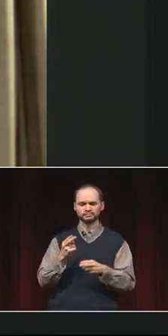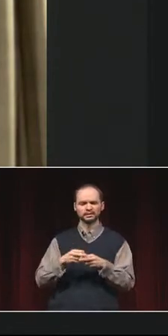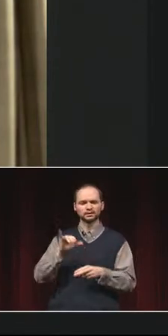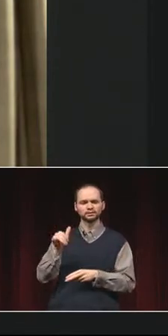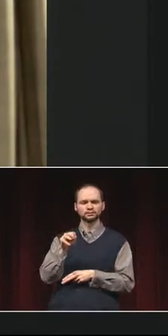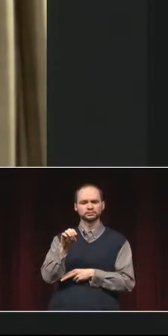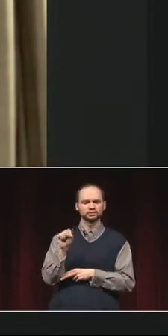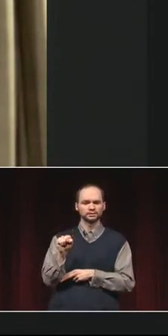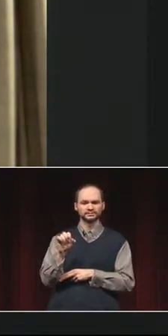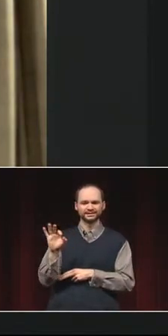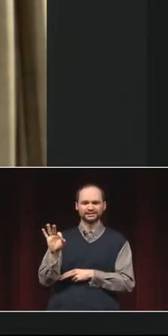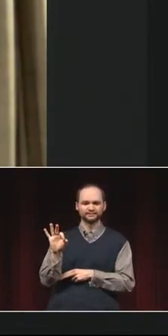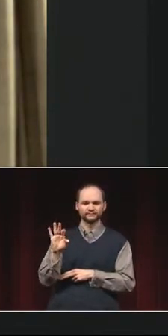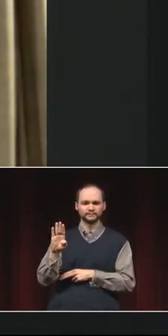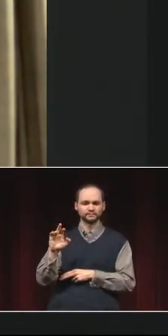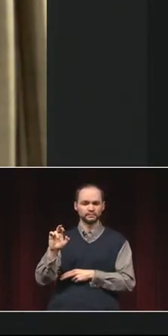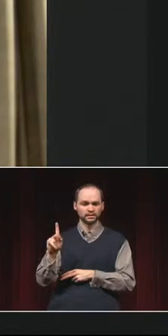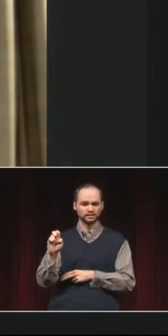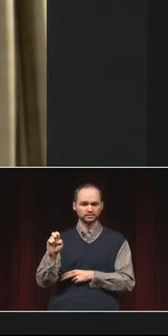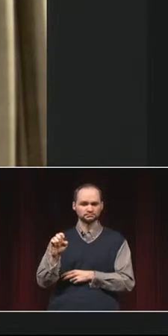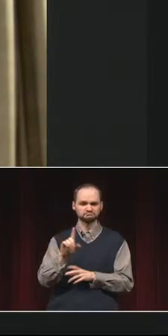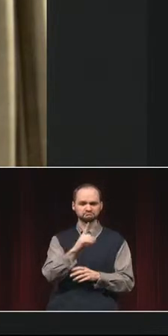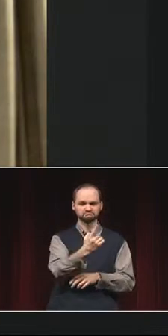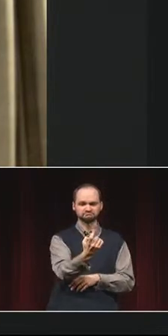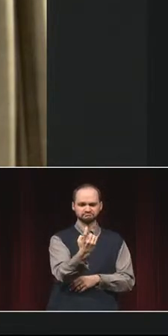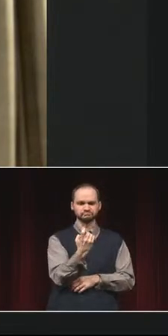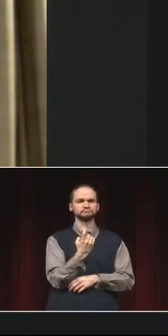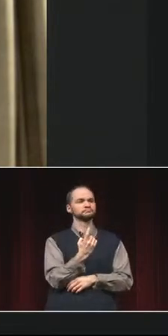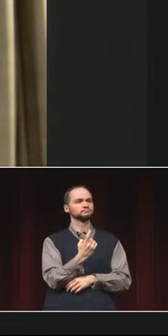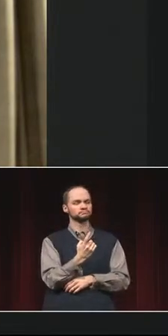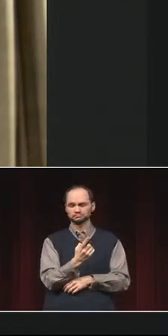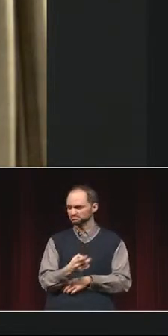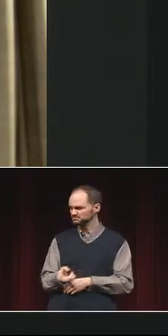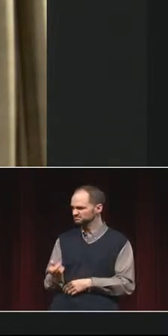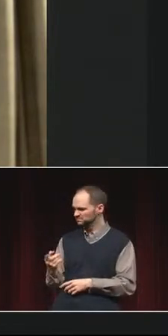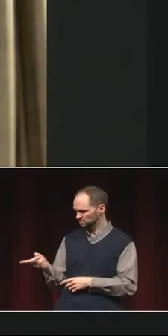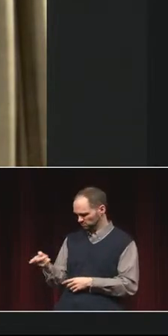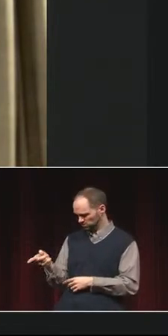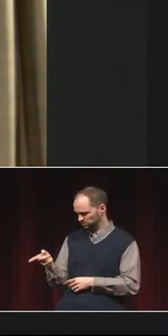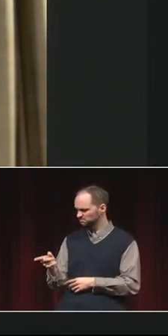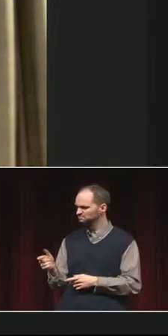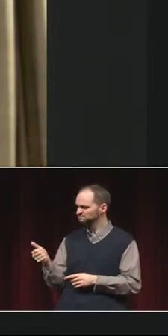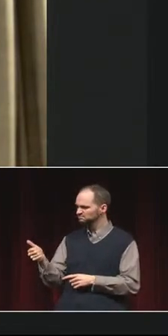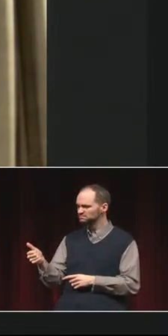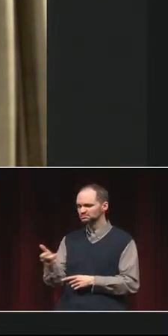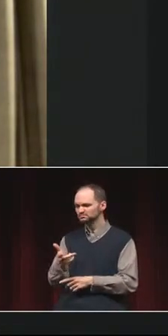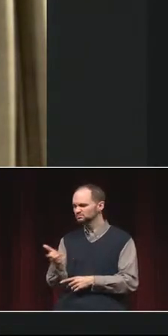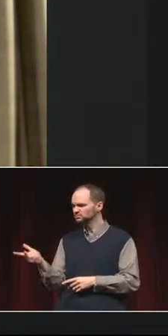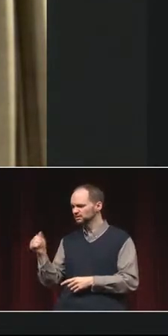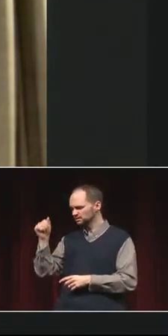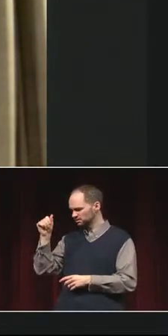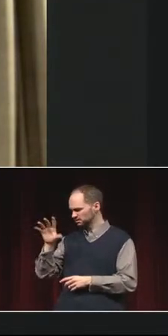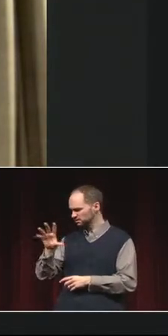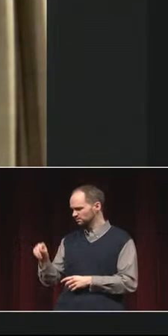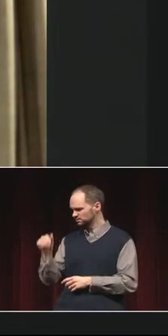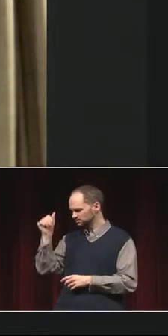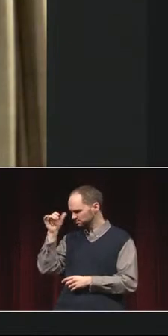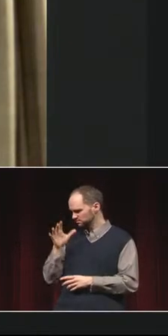demanded that myself and the three other African Americans give up our seats in the colored section